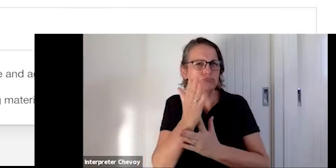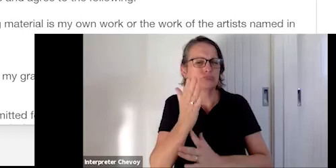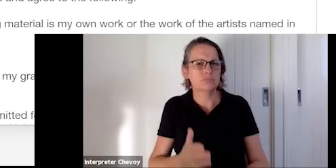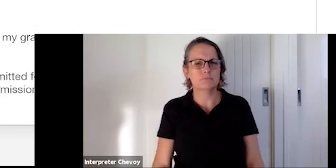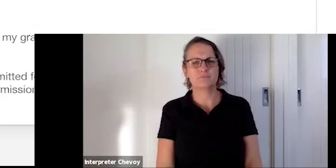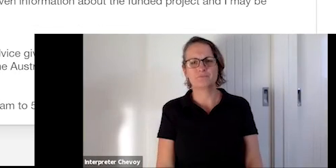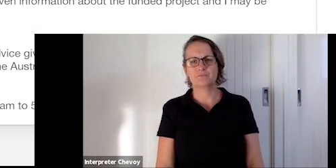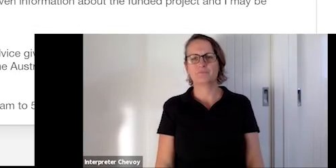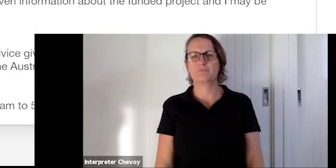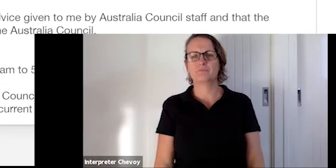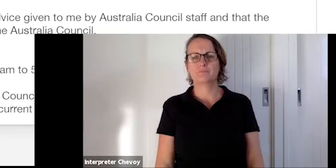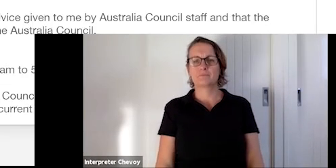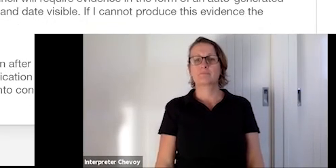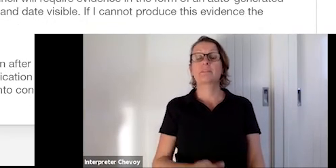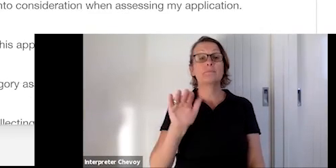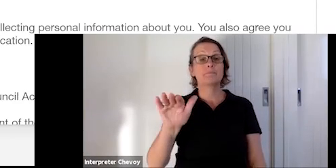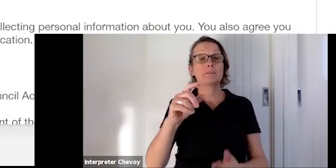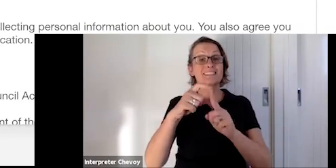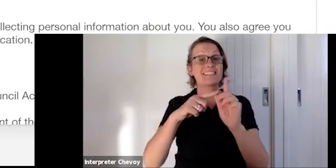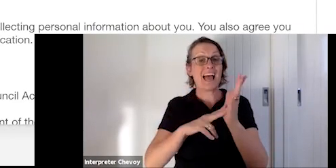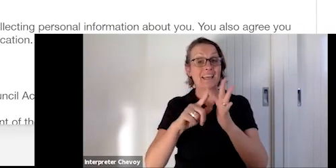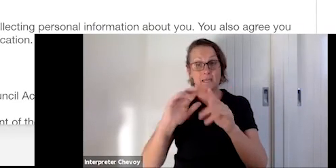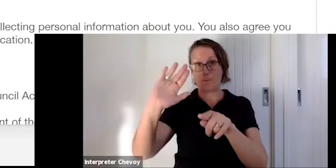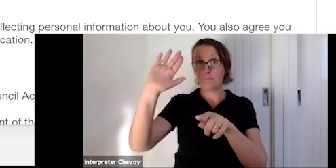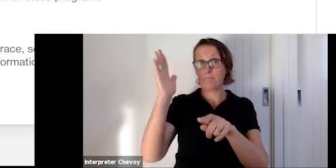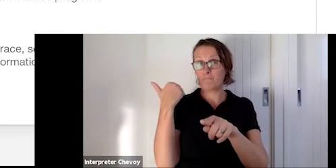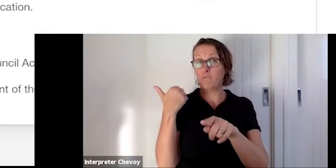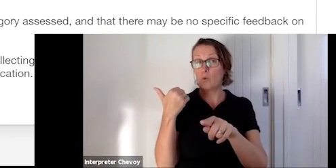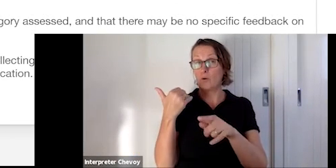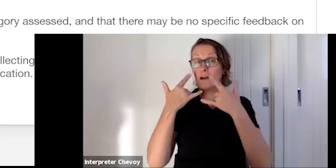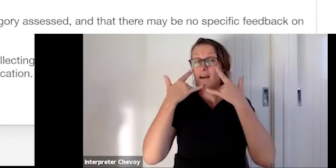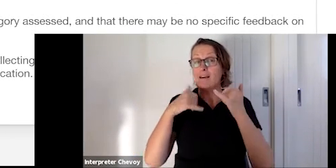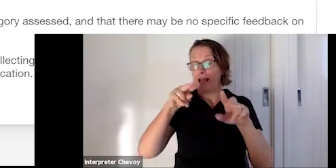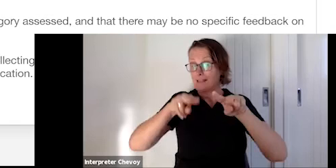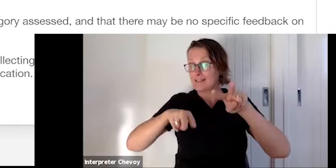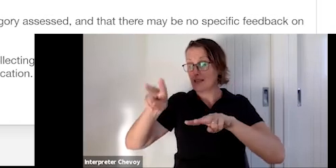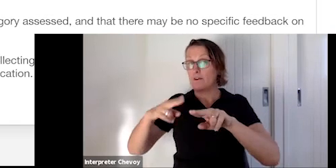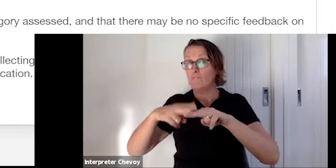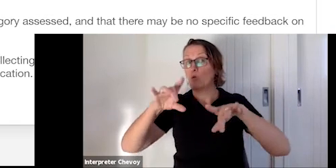Because Dane was an assessor for the Australia Council before he came over to the dark side